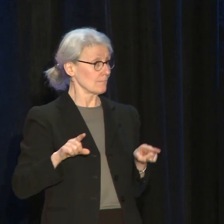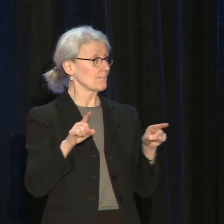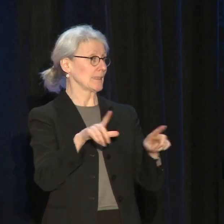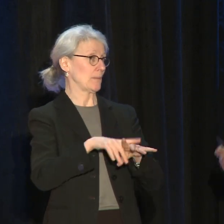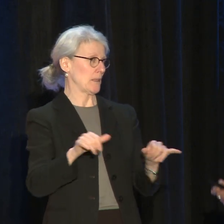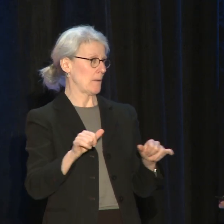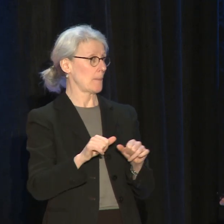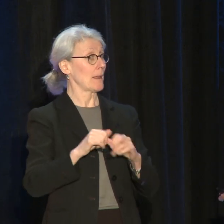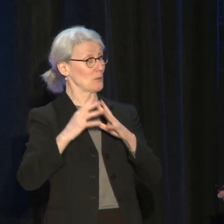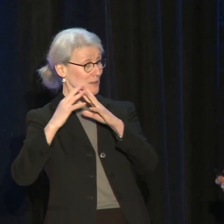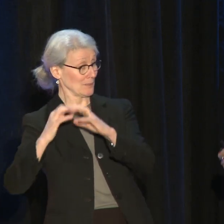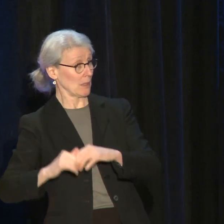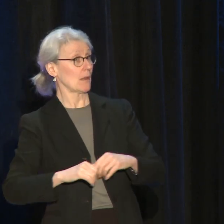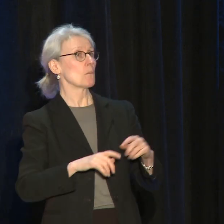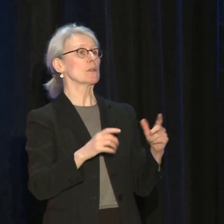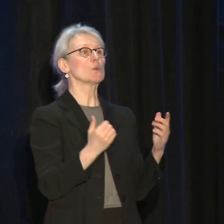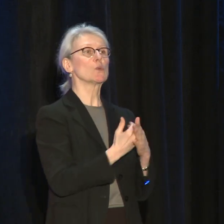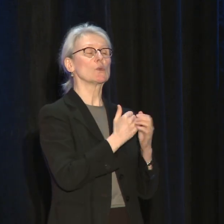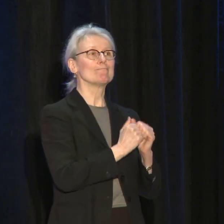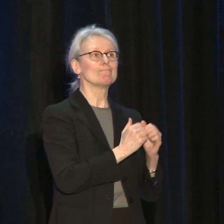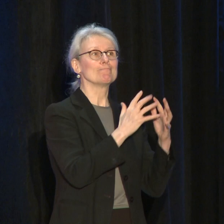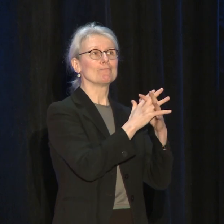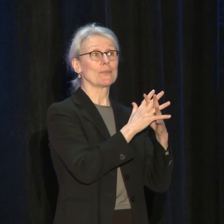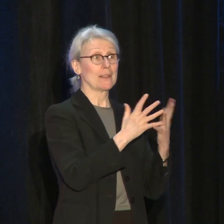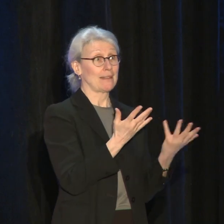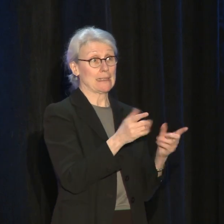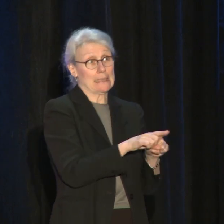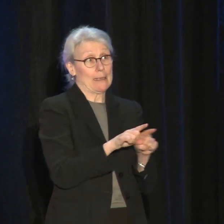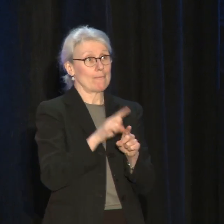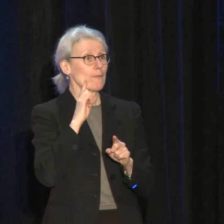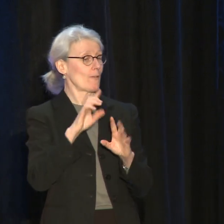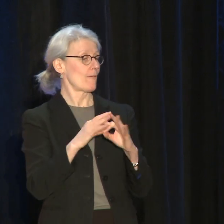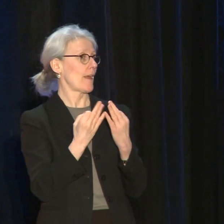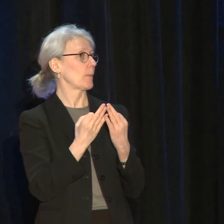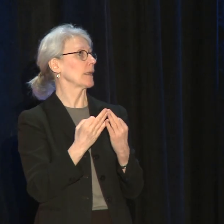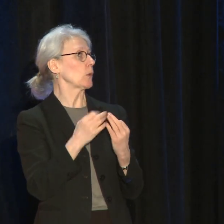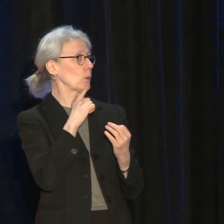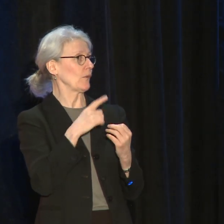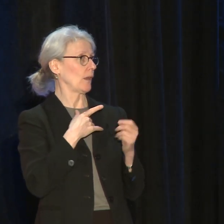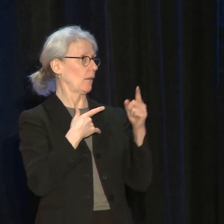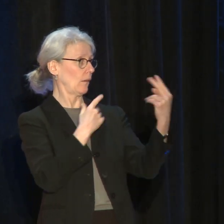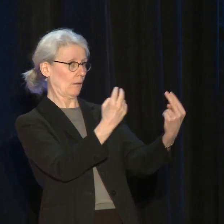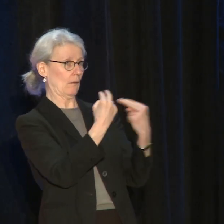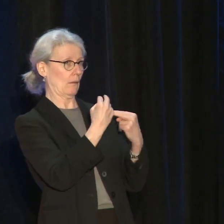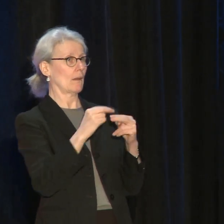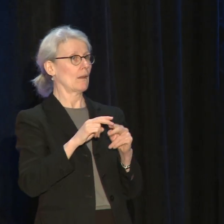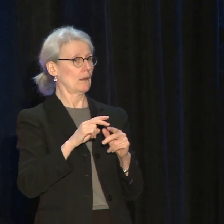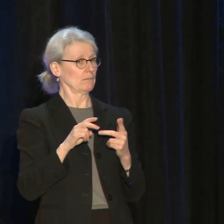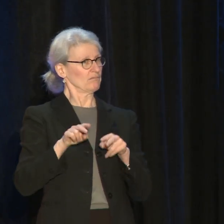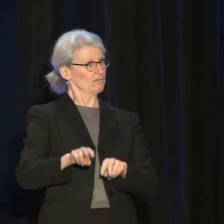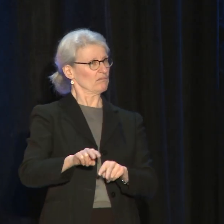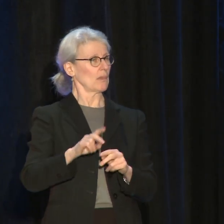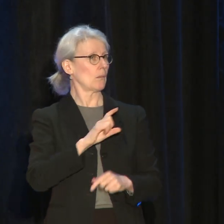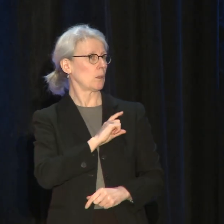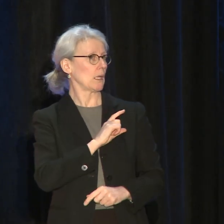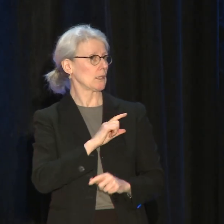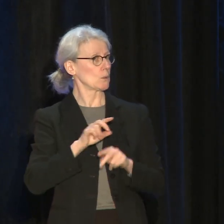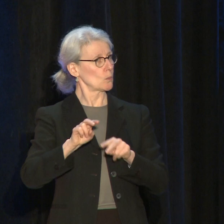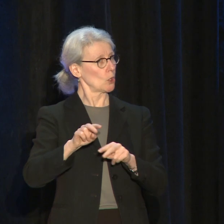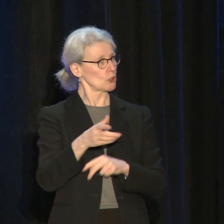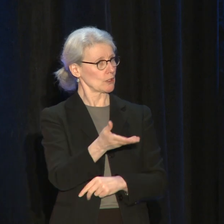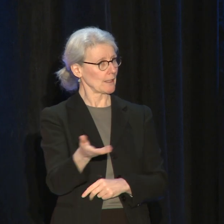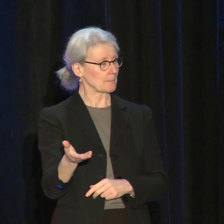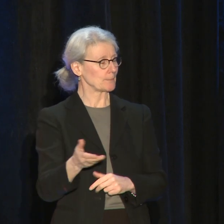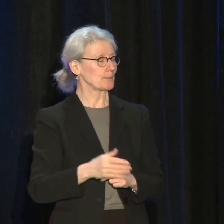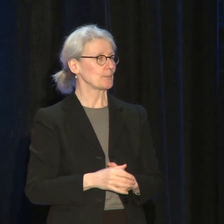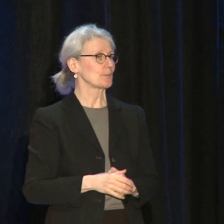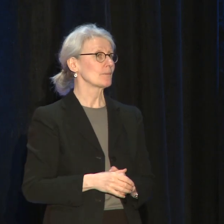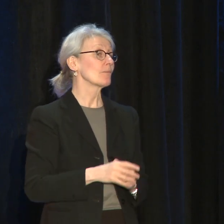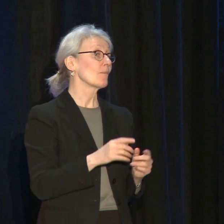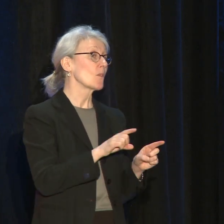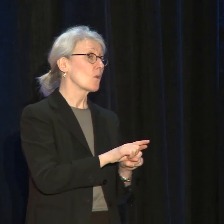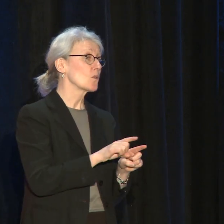principles apply to the family policing system as well. And then I also began to meet with people